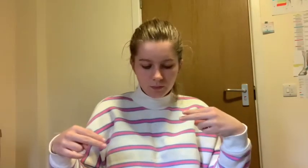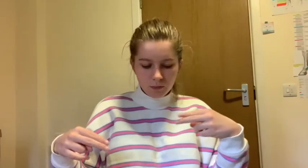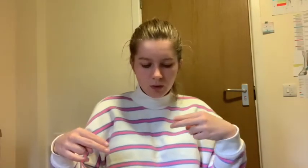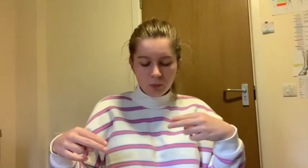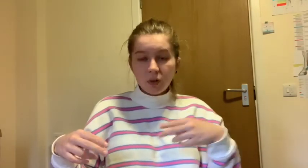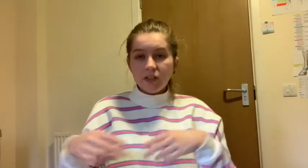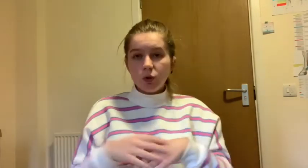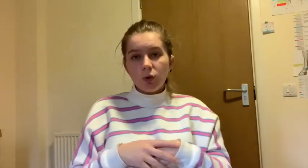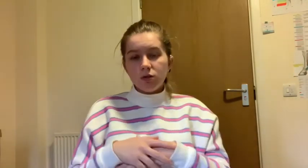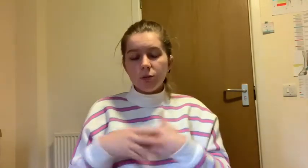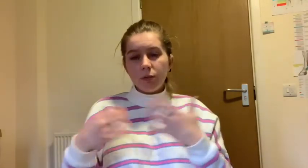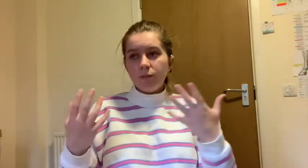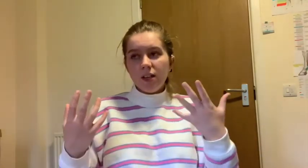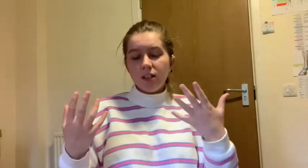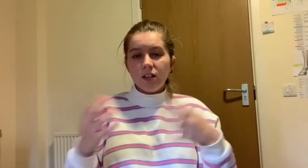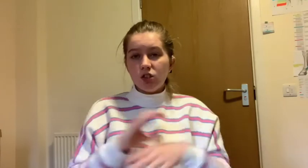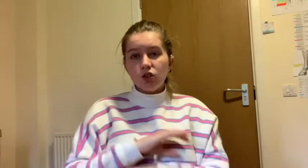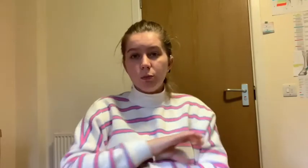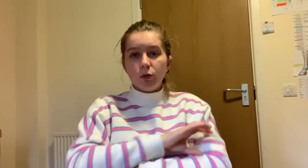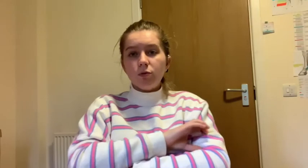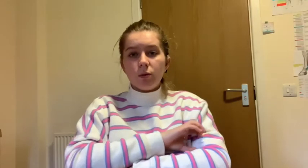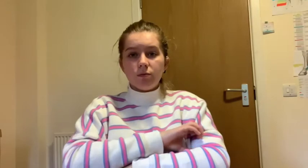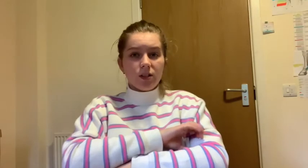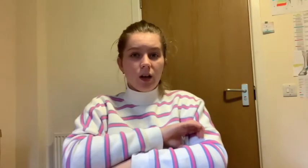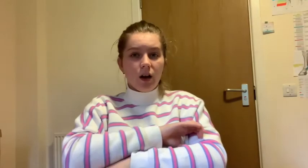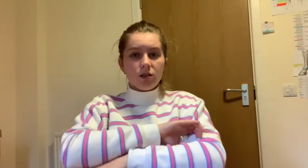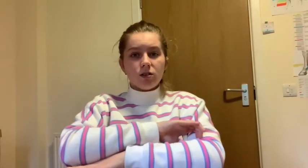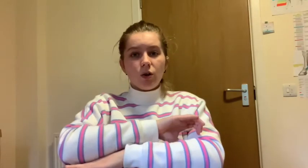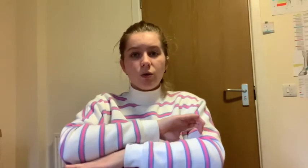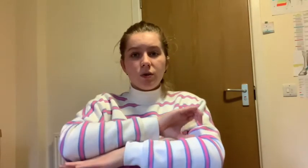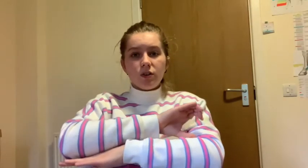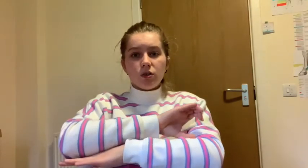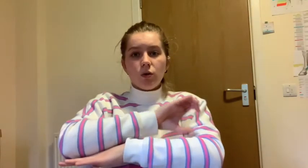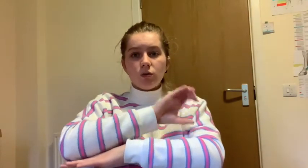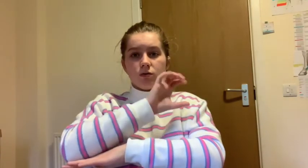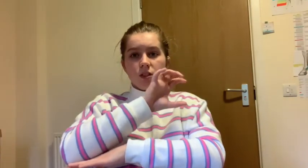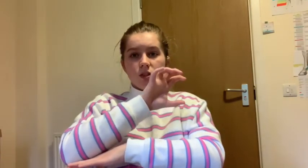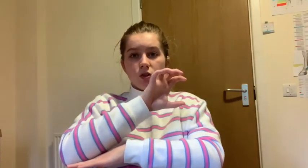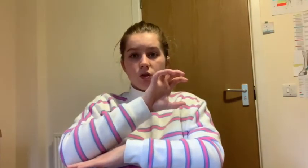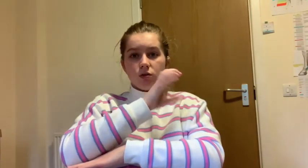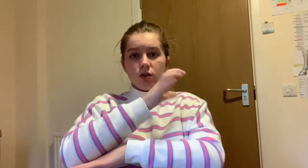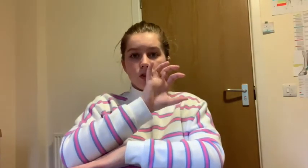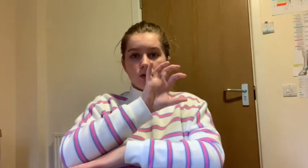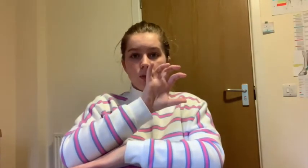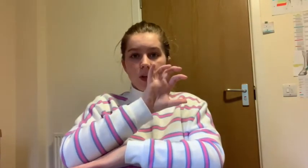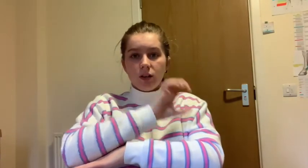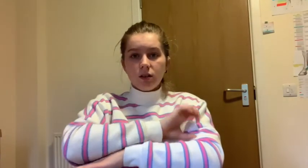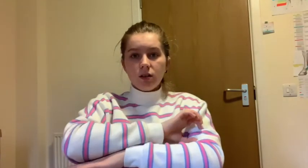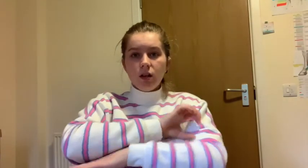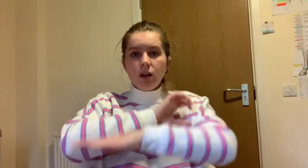"Break of dawn" so basically it's like a sun coming up from the start. So you're going to bring the sun, this is your sun. You're going to cup your hand